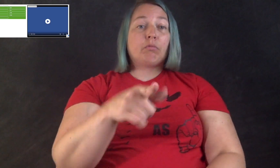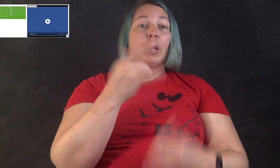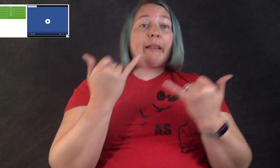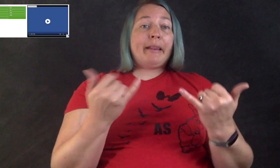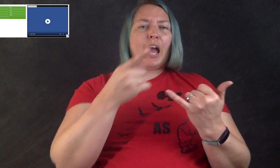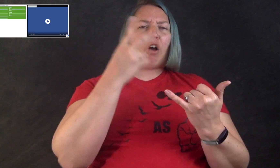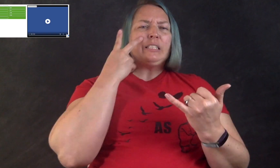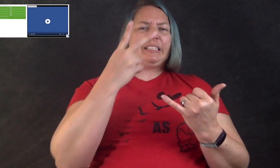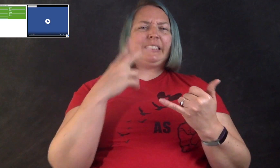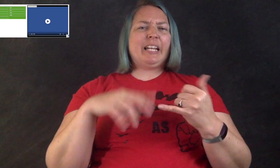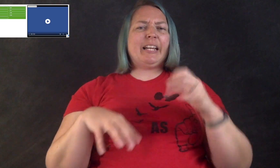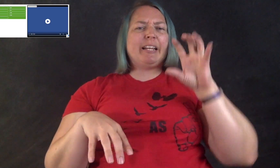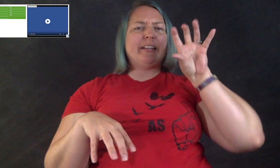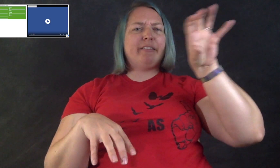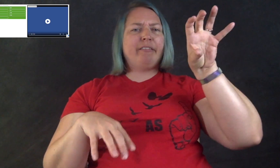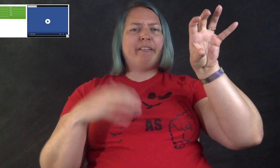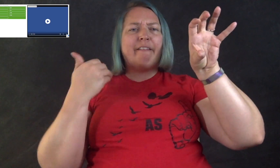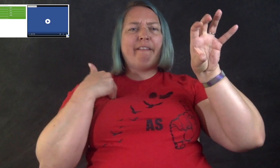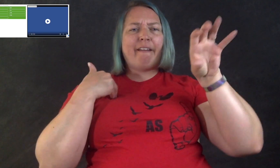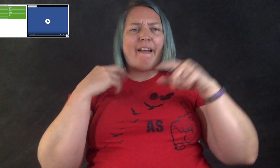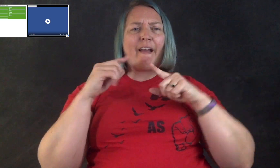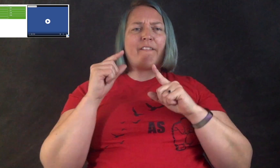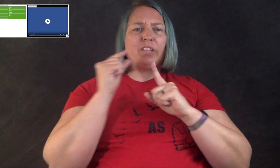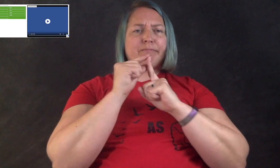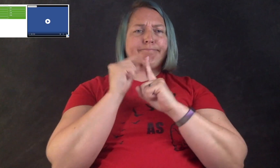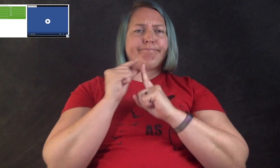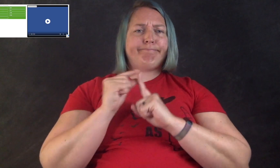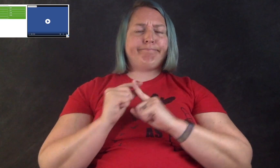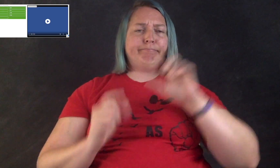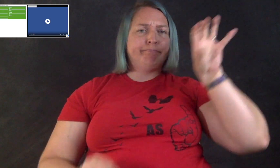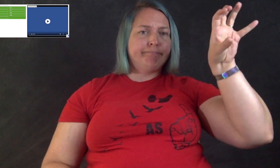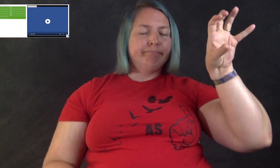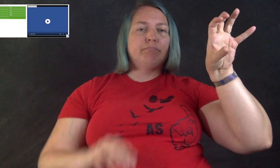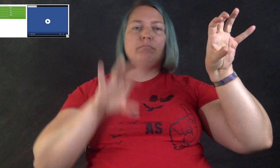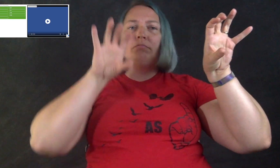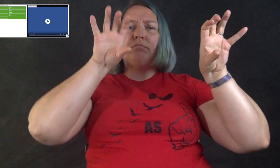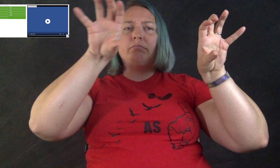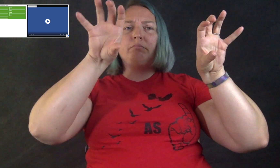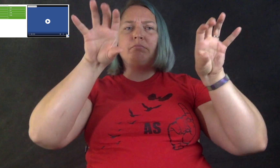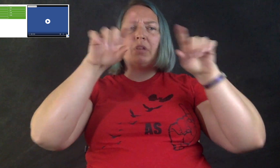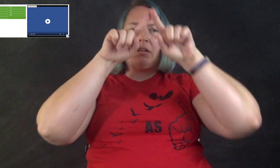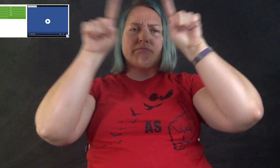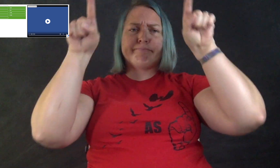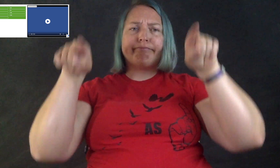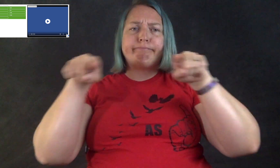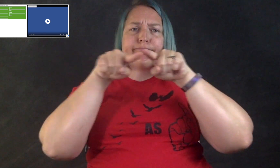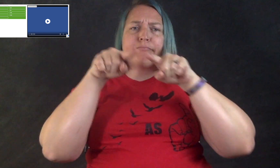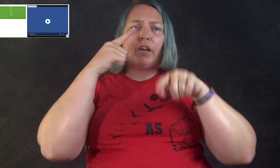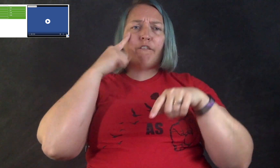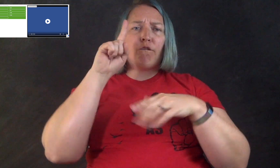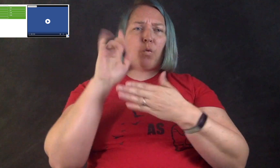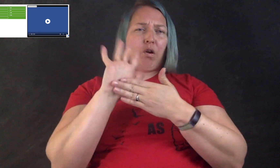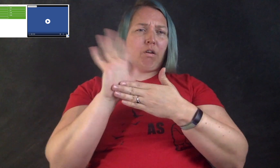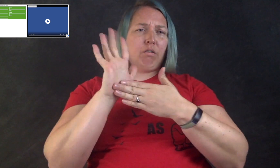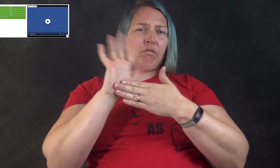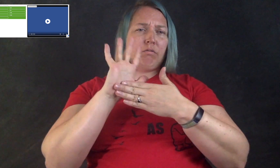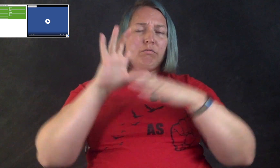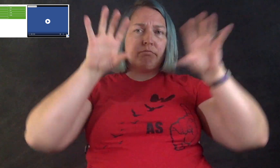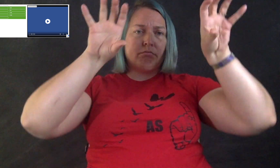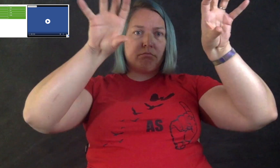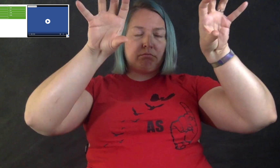Now we see a list of vocabulary on one side, and a blue box for videos on the right.